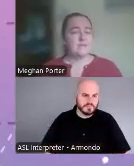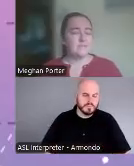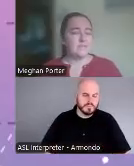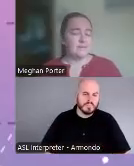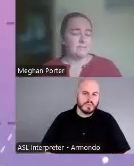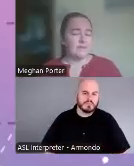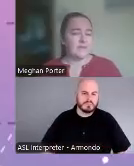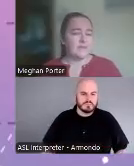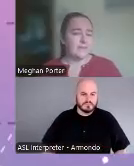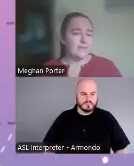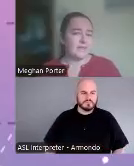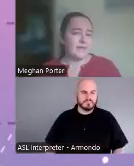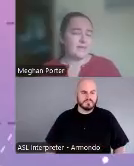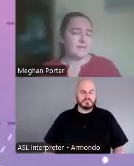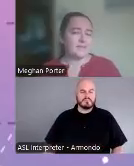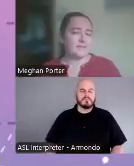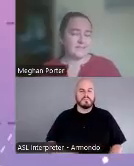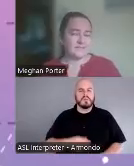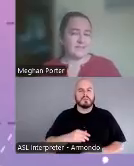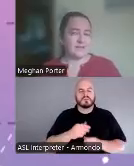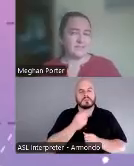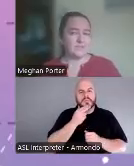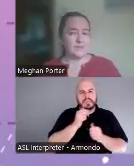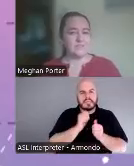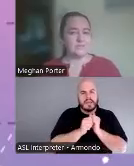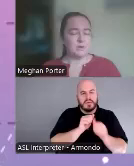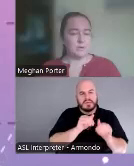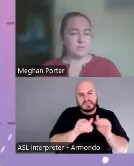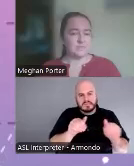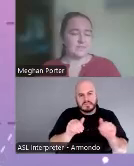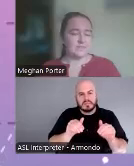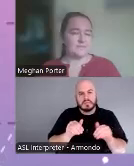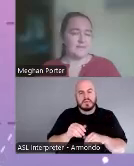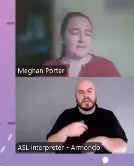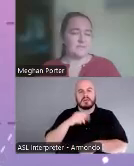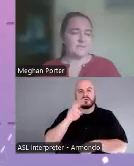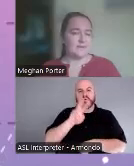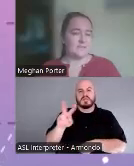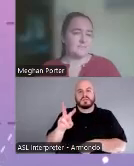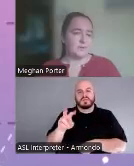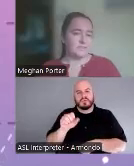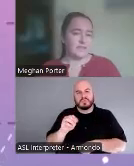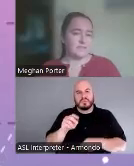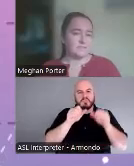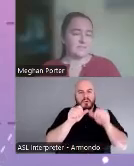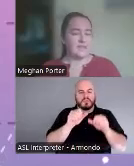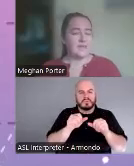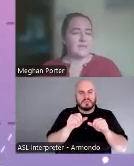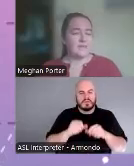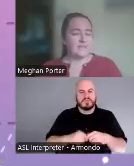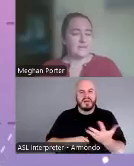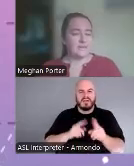So the mini-campaign ended up consisting of 22 posts that fell into five post types--